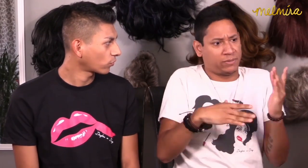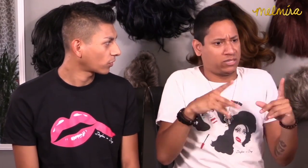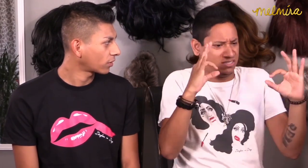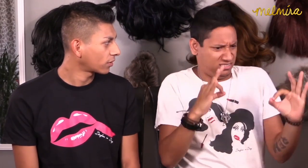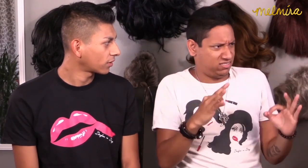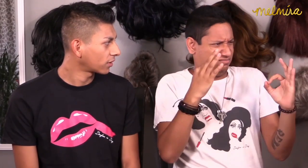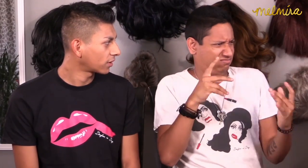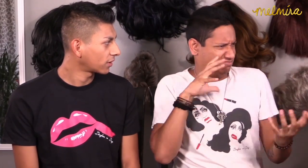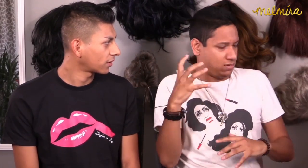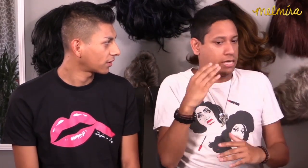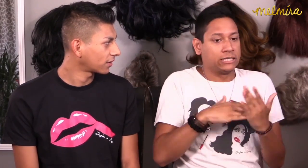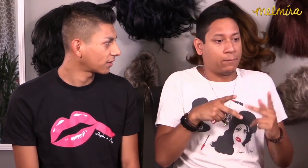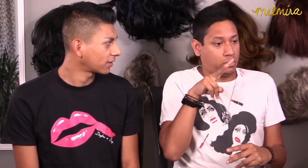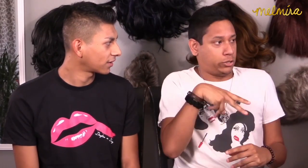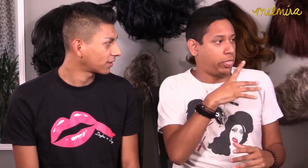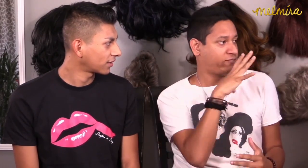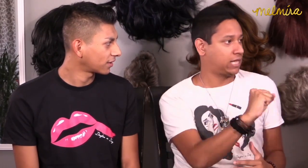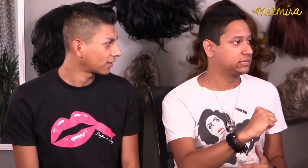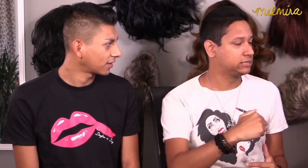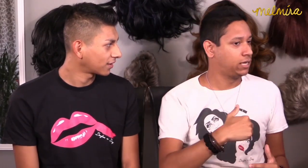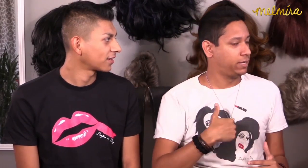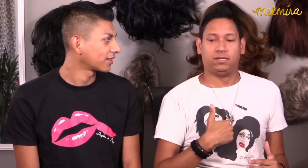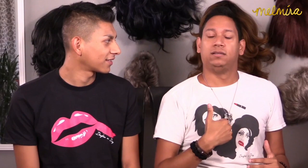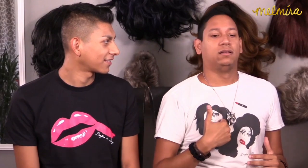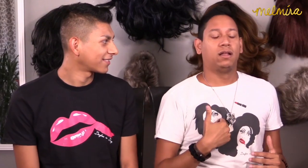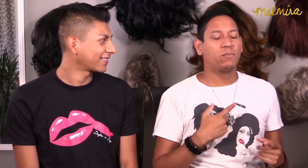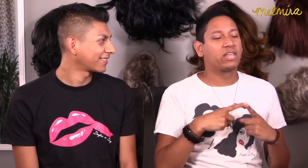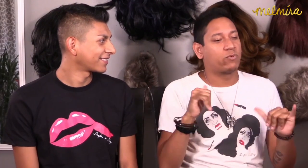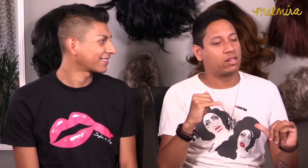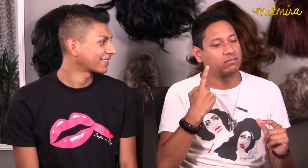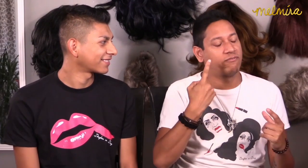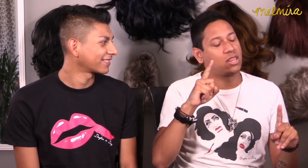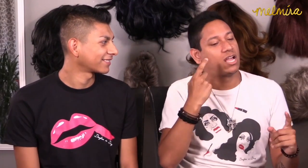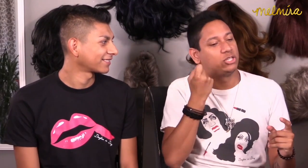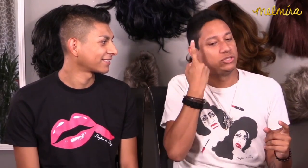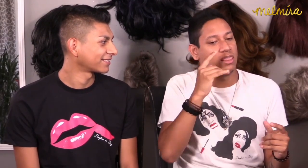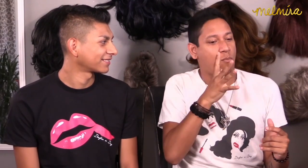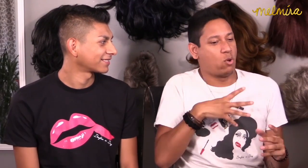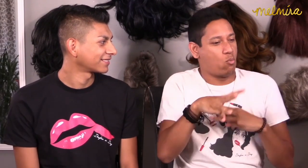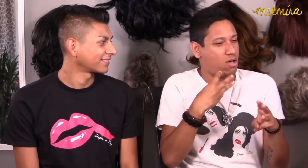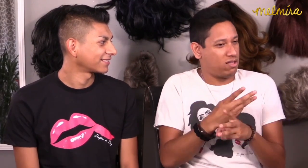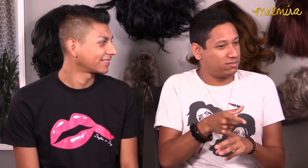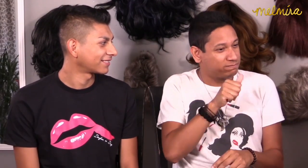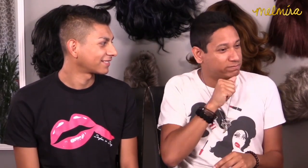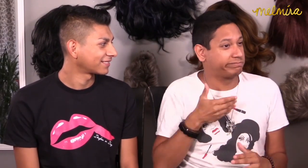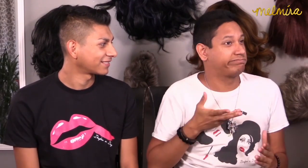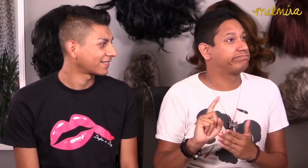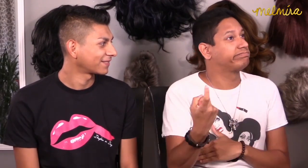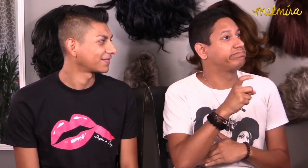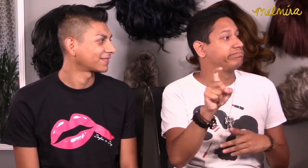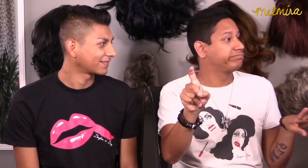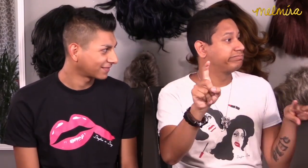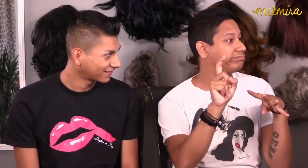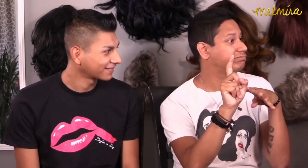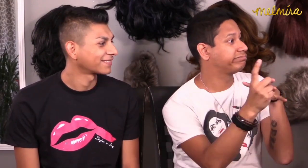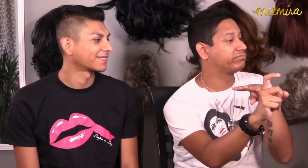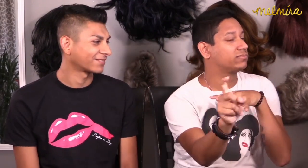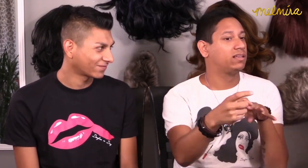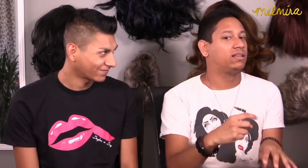Some would give us either a dirty look or confusion or would be fascinated with us. I got to understand that in a women's world, they had to put